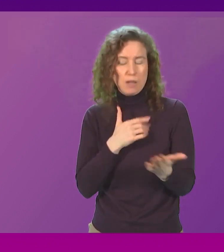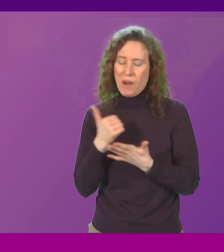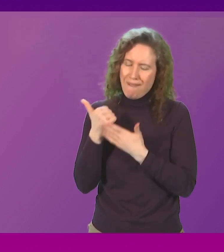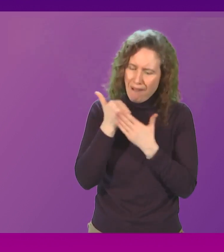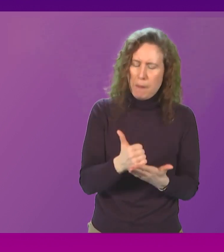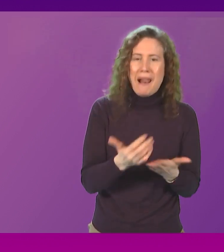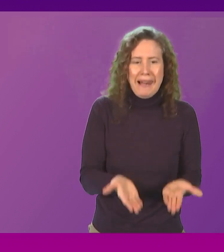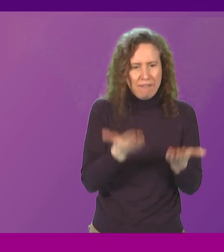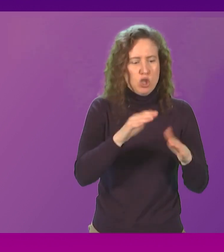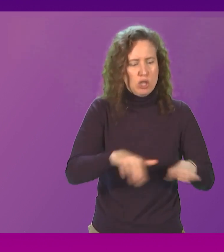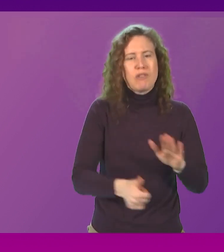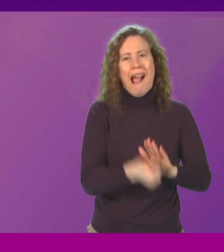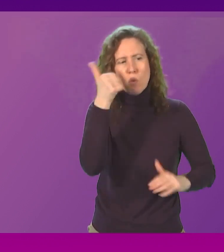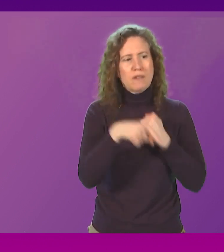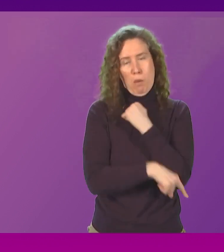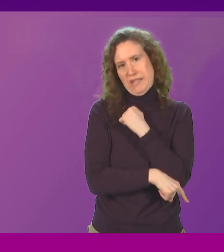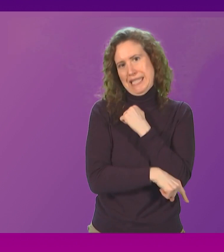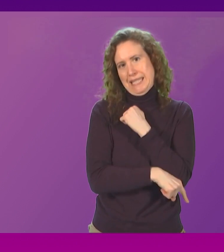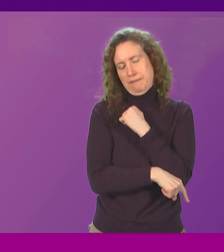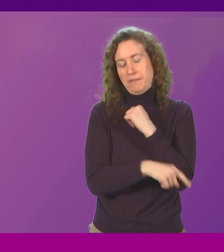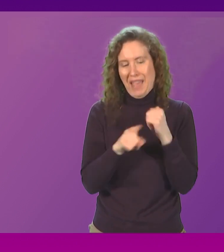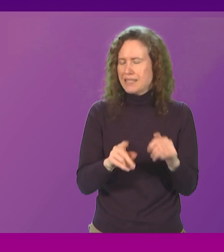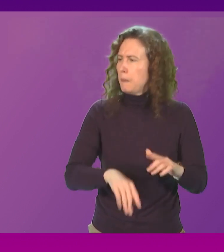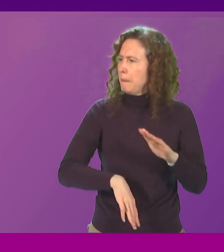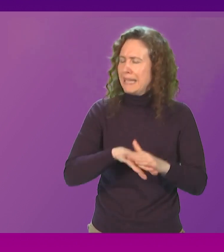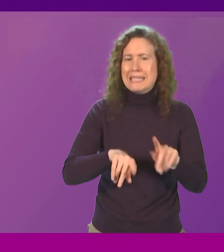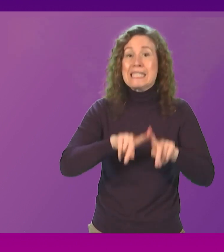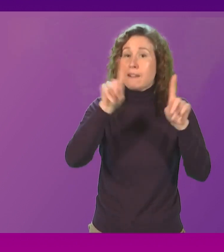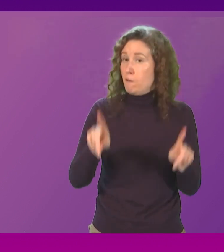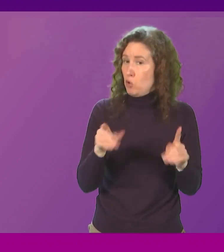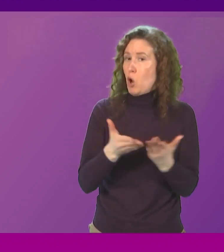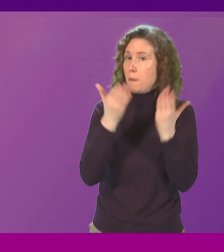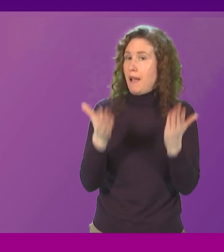children out of poverty, in marked contrast to the approach of the UK Government’s welfare